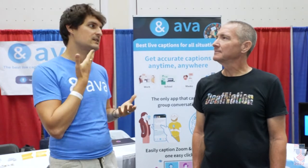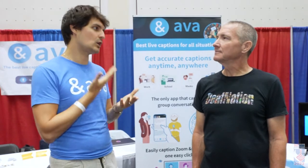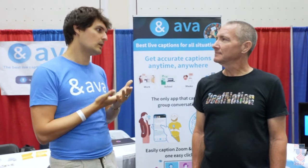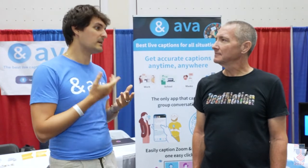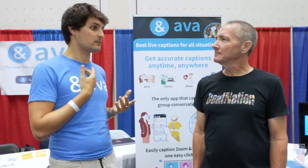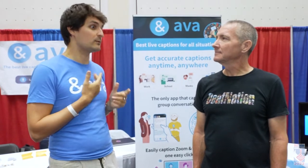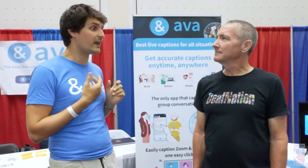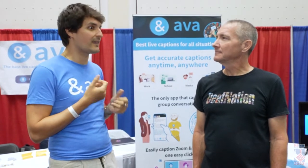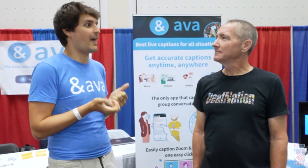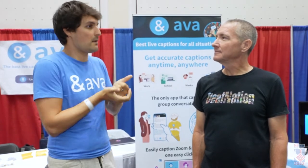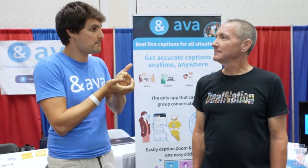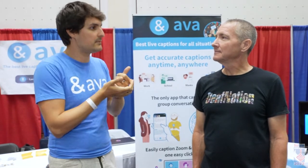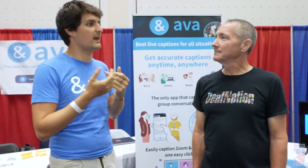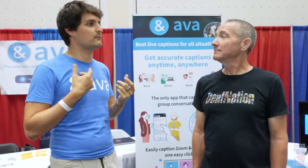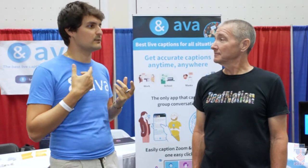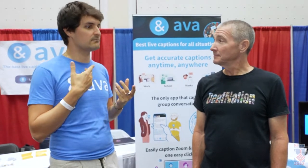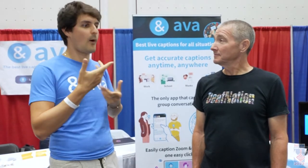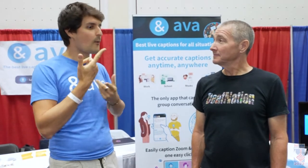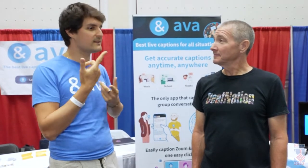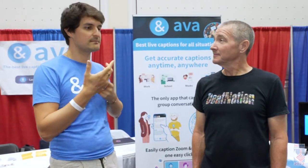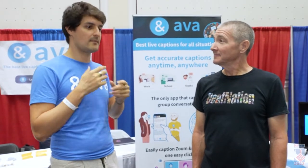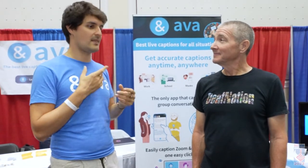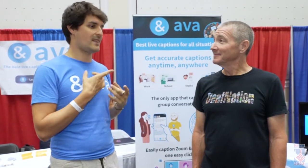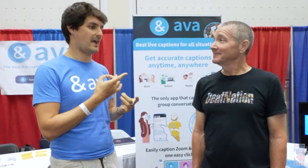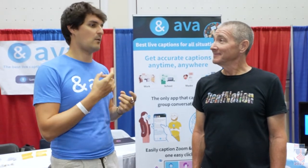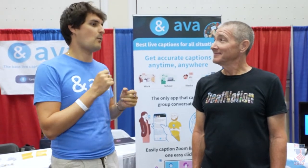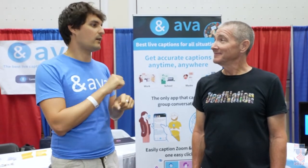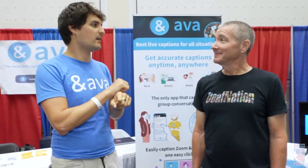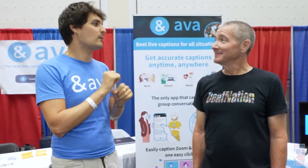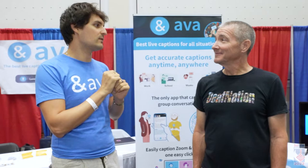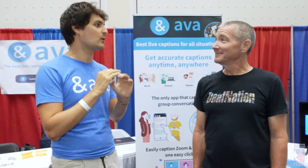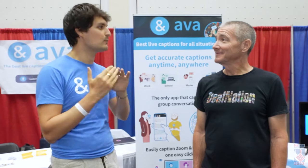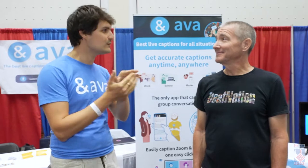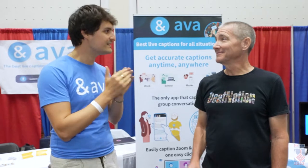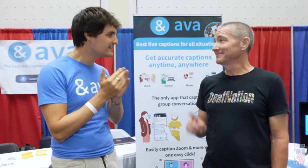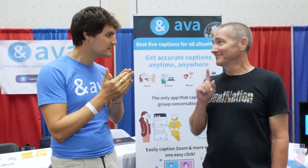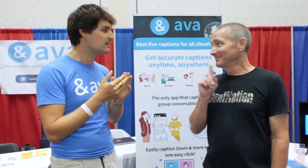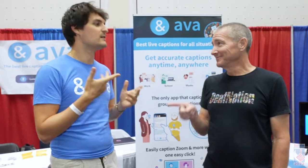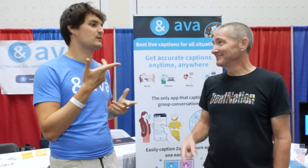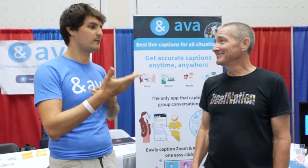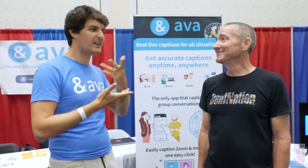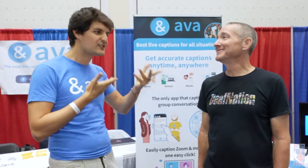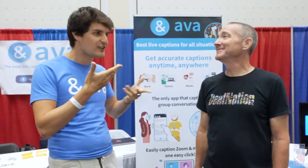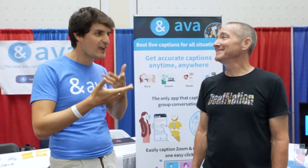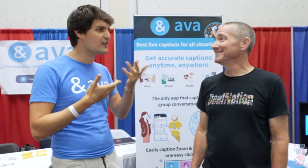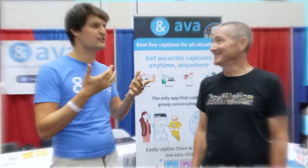And it’s good because we want to help. We always like when we can engage with the community and share thoughts.